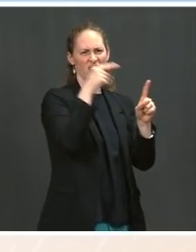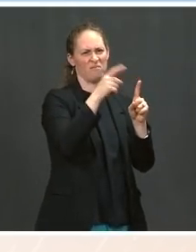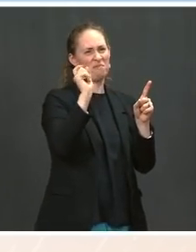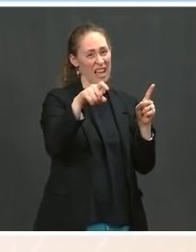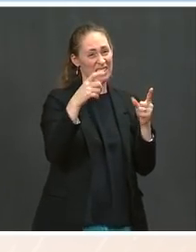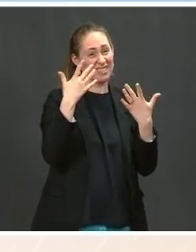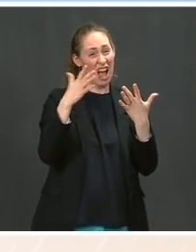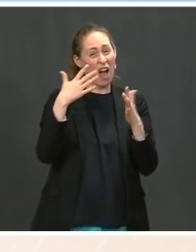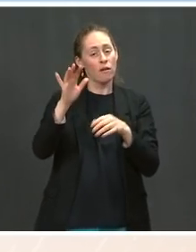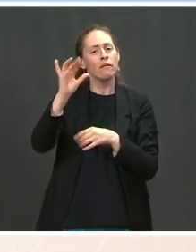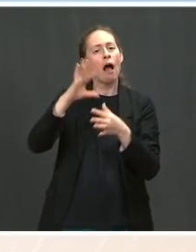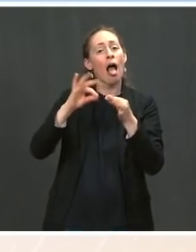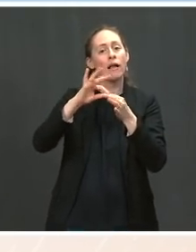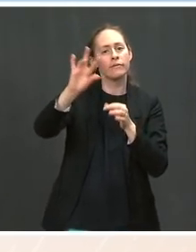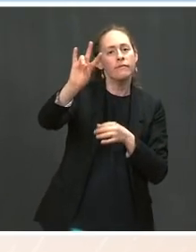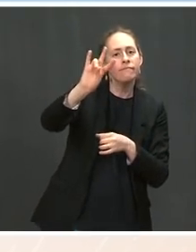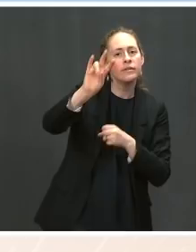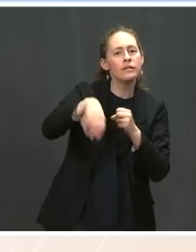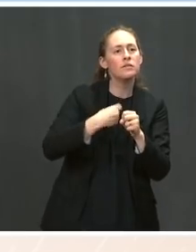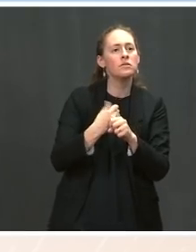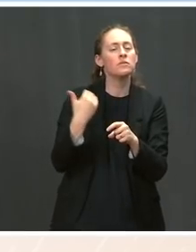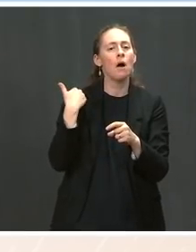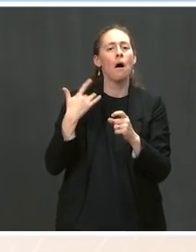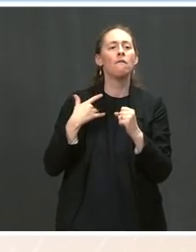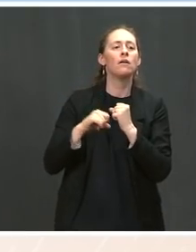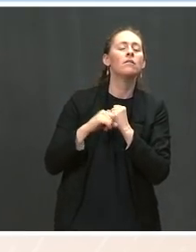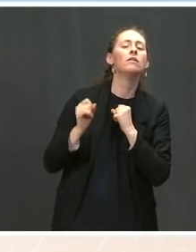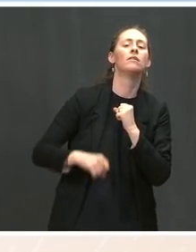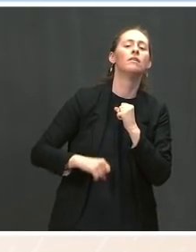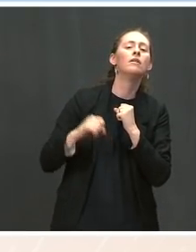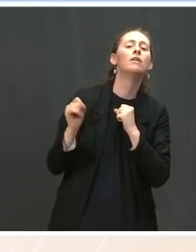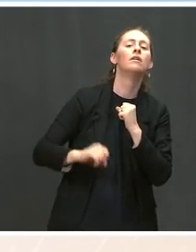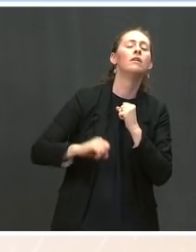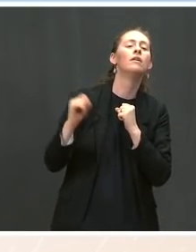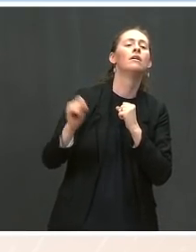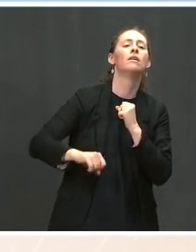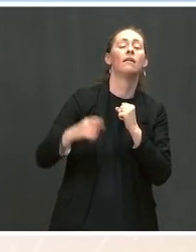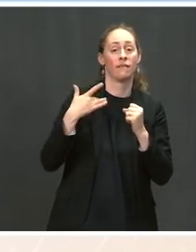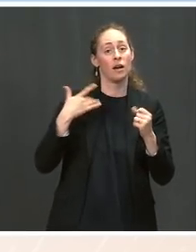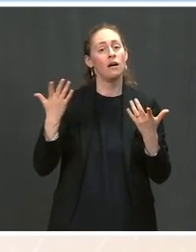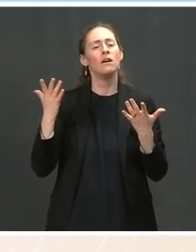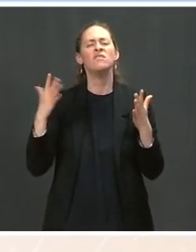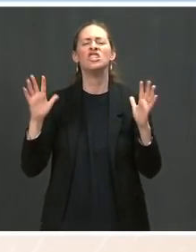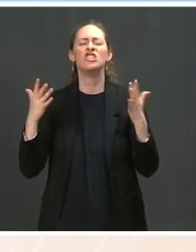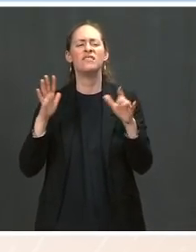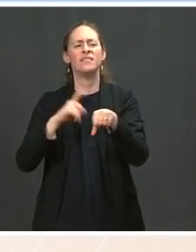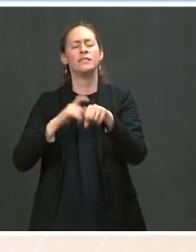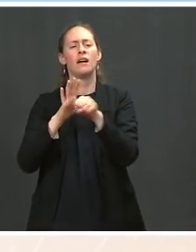And the President just believes that we can't have American troops as bargaining chips. Now is the time to get out.